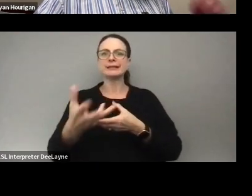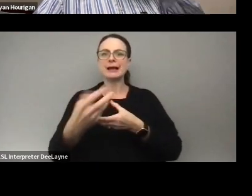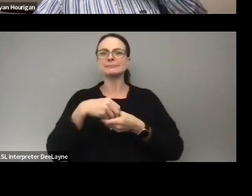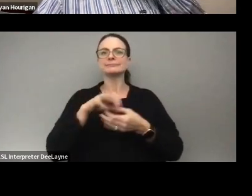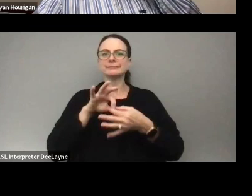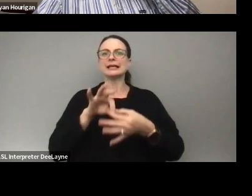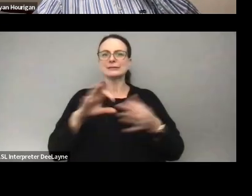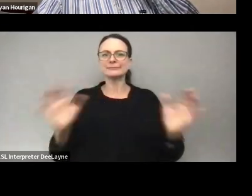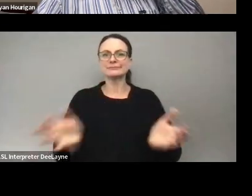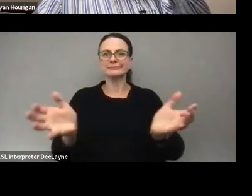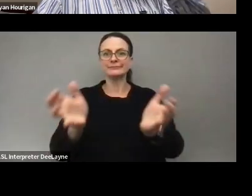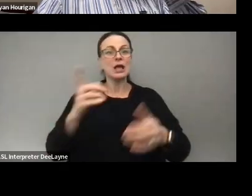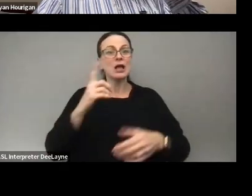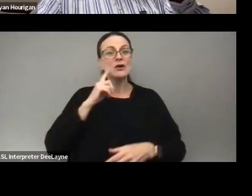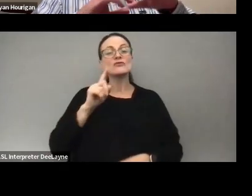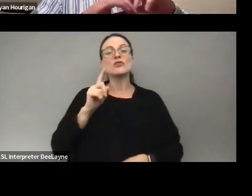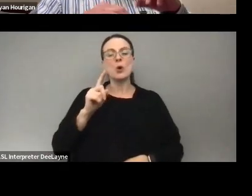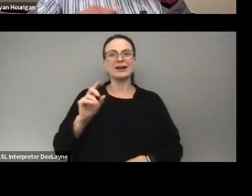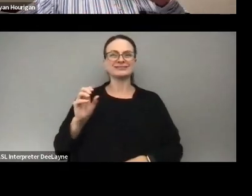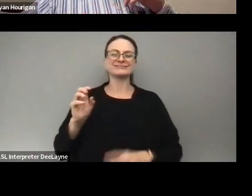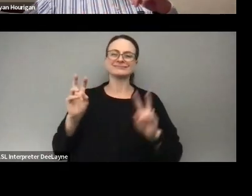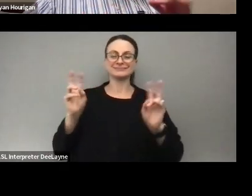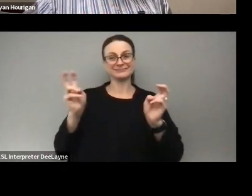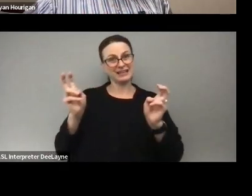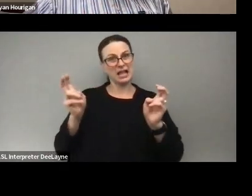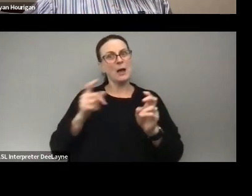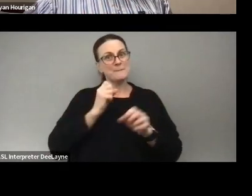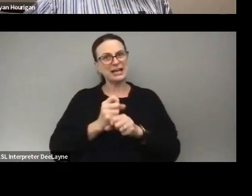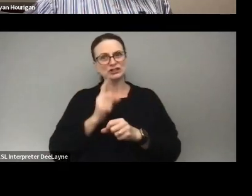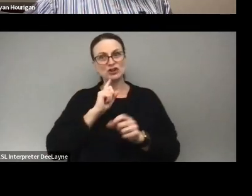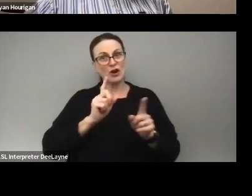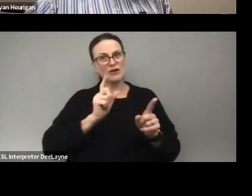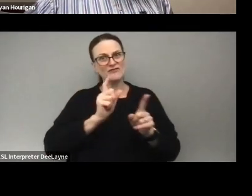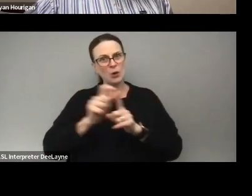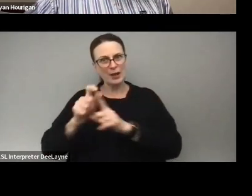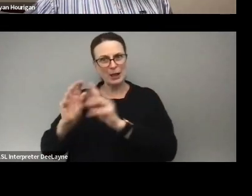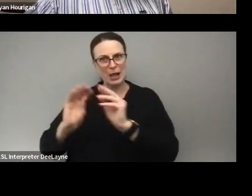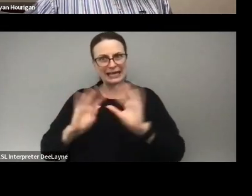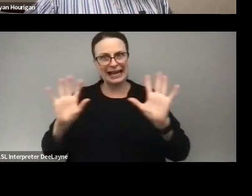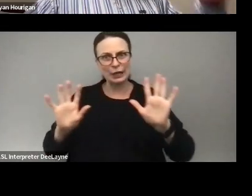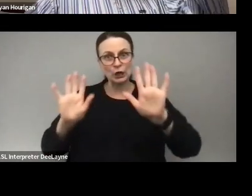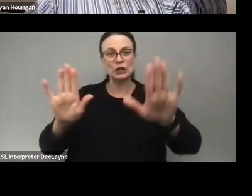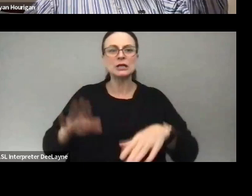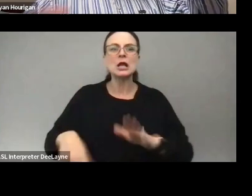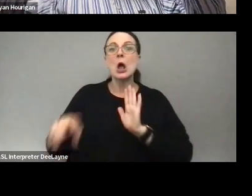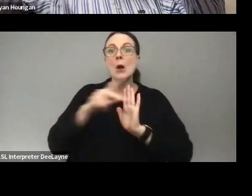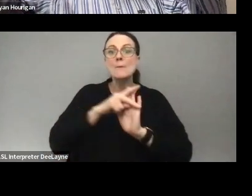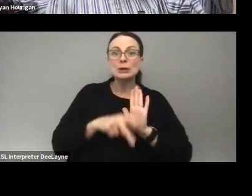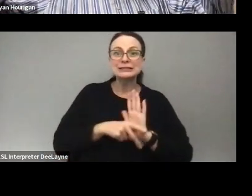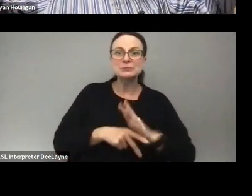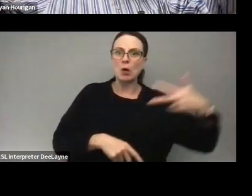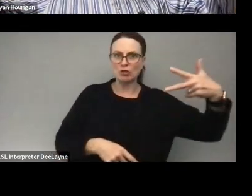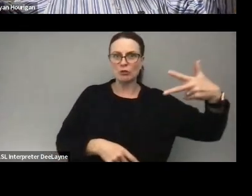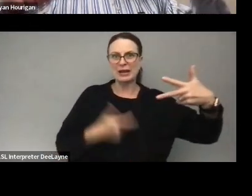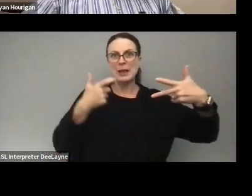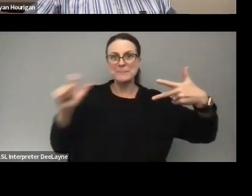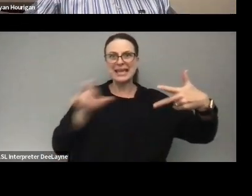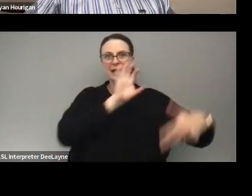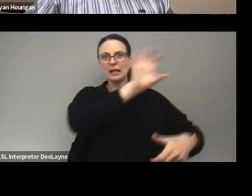And the guidelines are a subset. So, I wanna make sure the vocabulary is clear. Principles are the three big main areas.